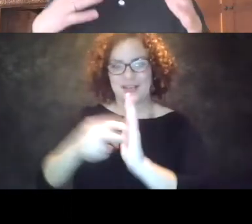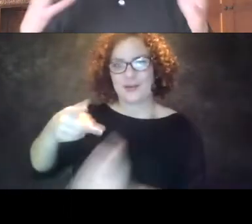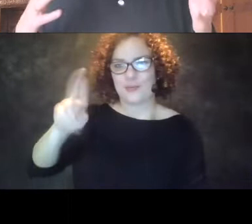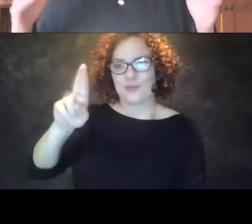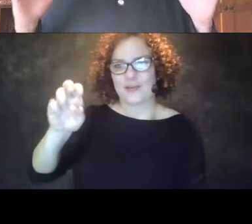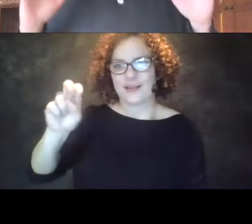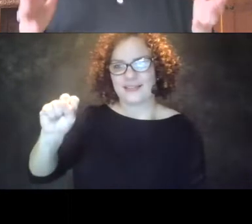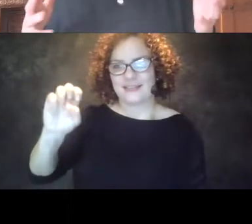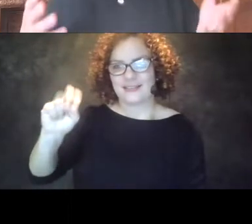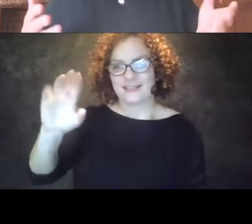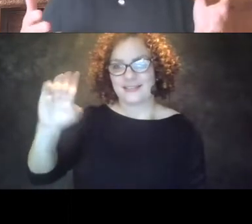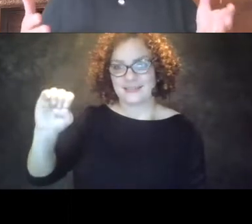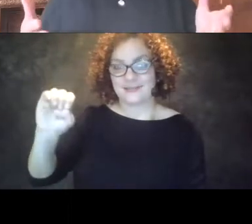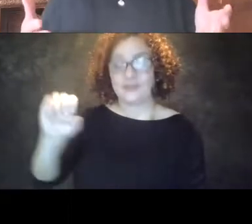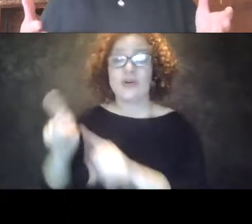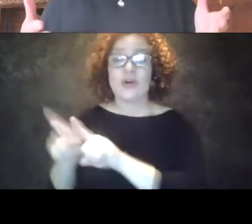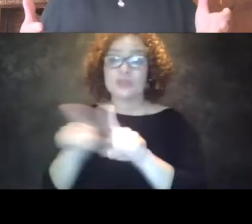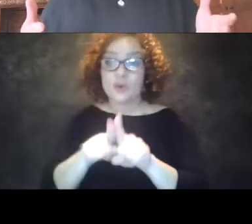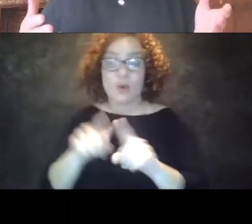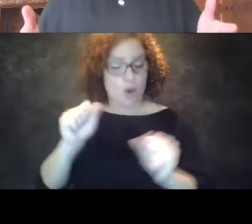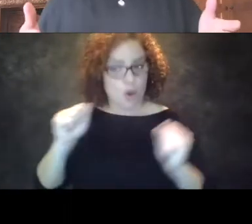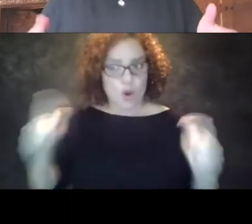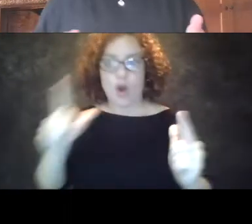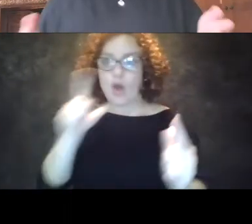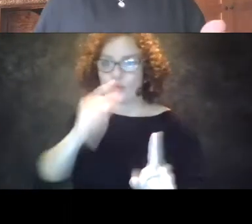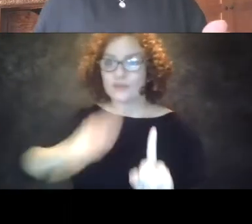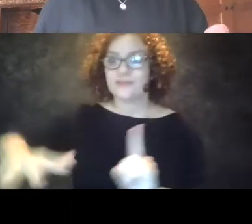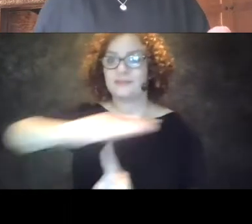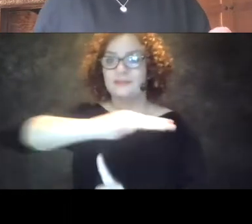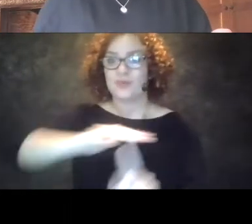in the environment, the adults and the peers recognize that everybody has something to